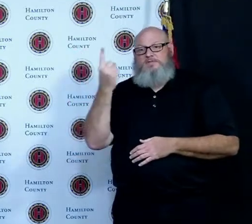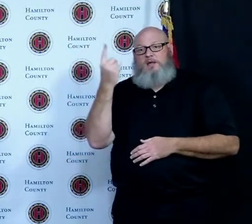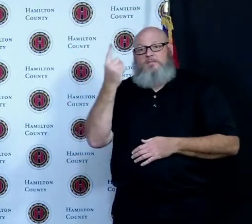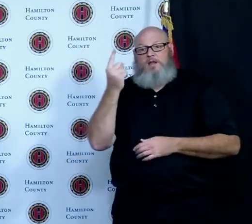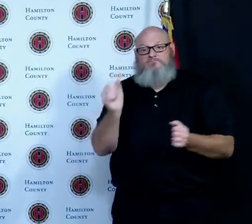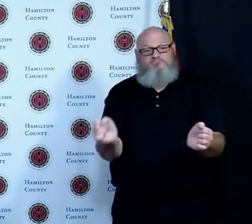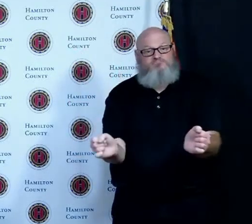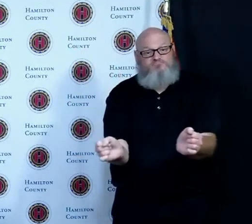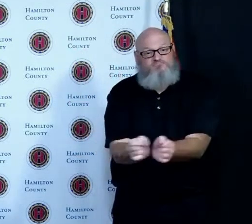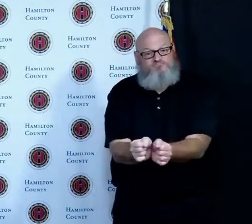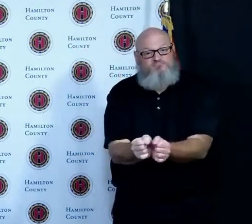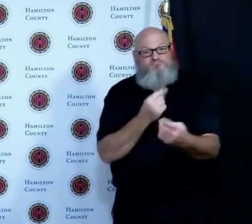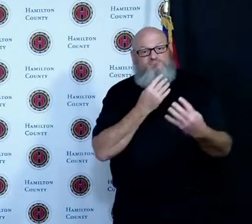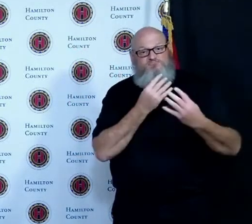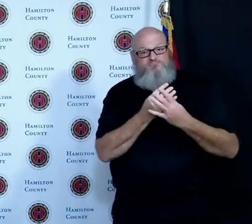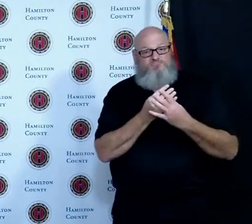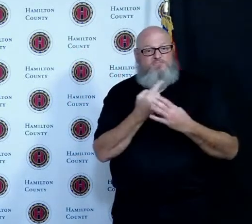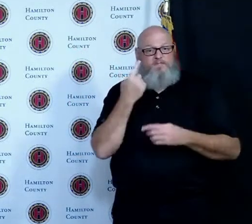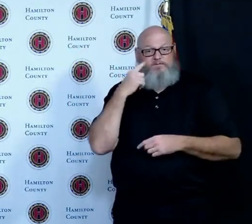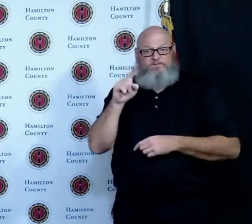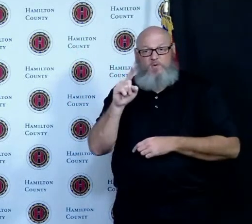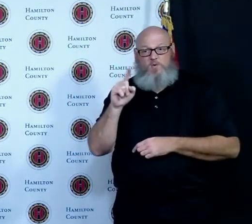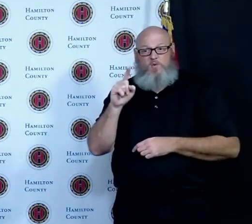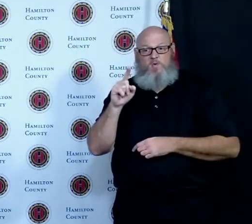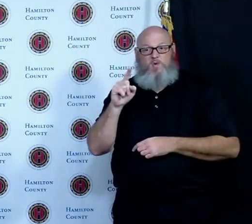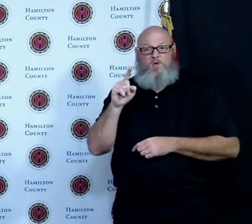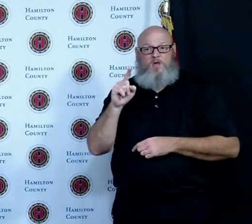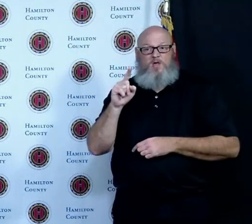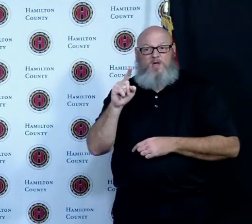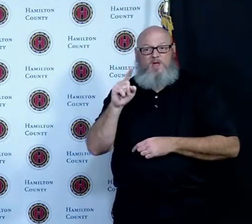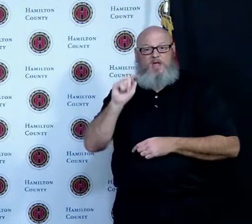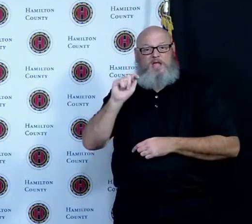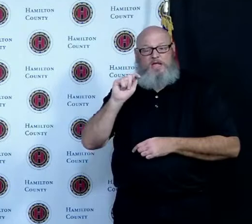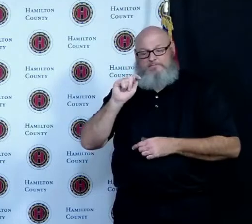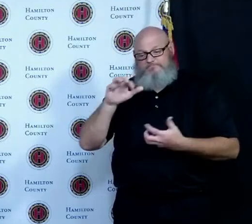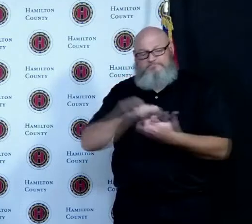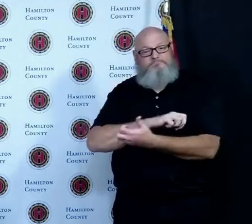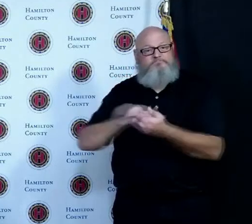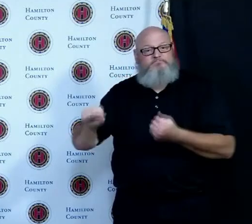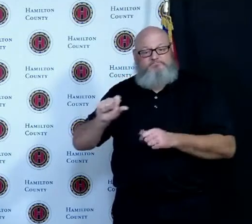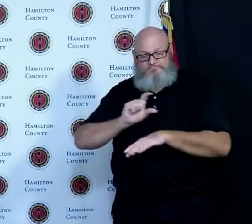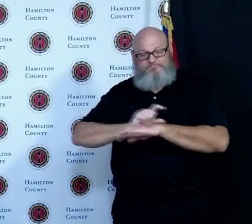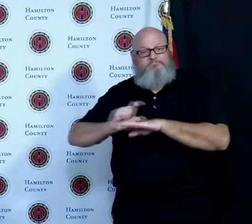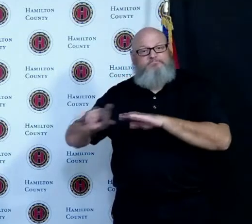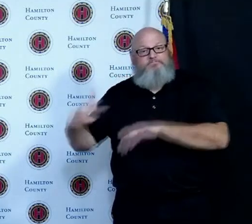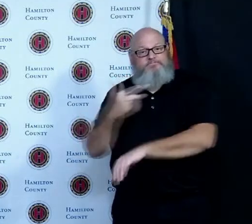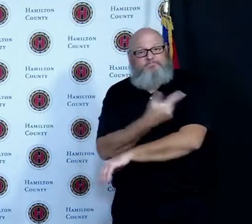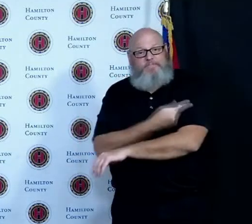doses is there anything like that with here in Hamilton County that you know anything like